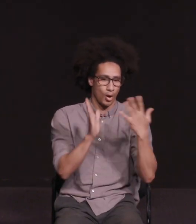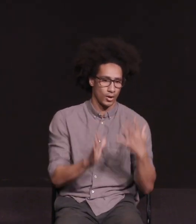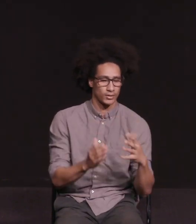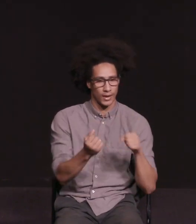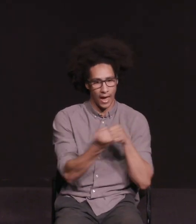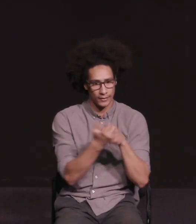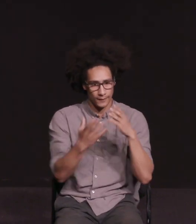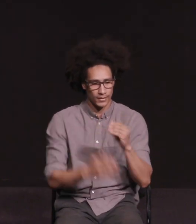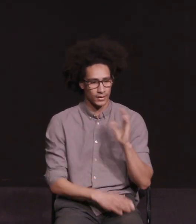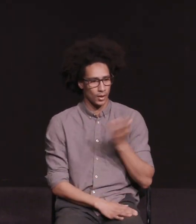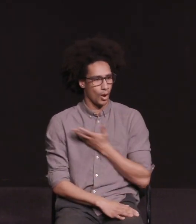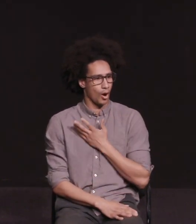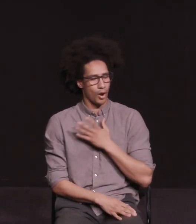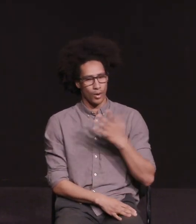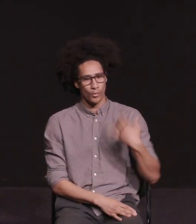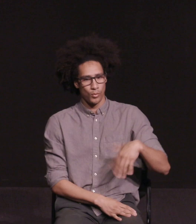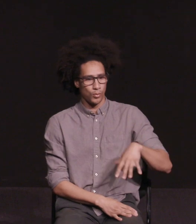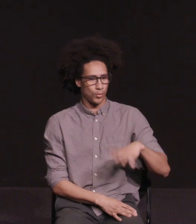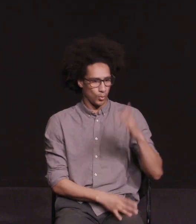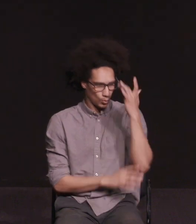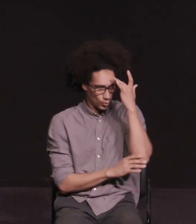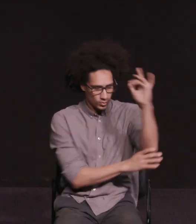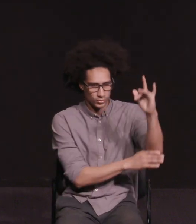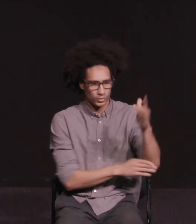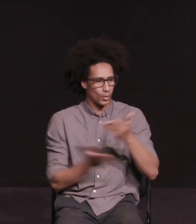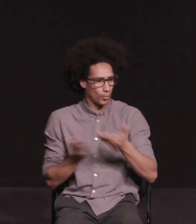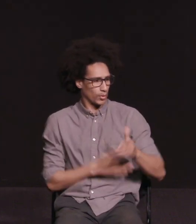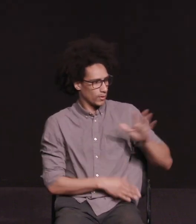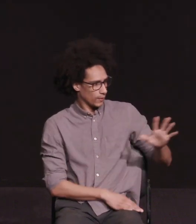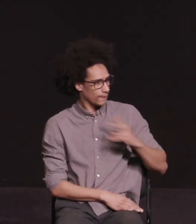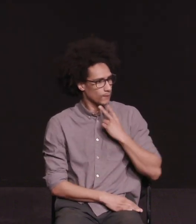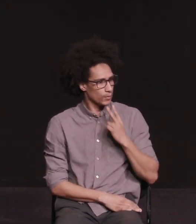bringing their visions and voices forward in this series.